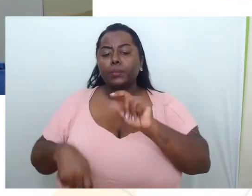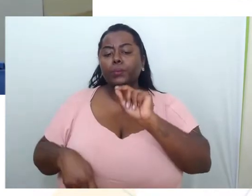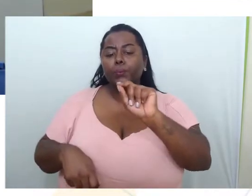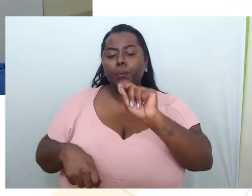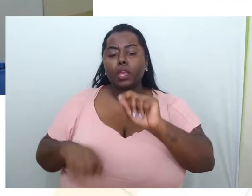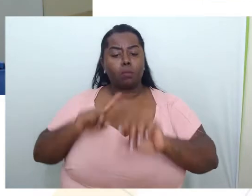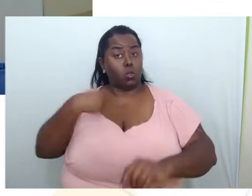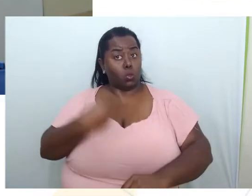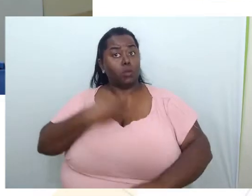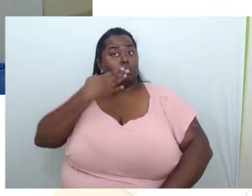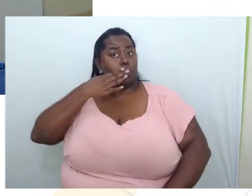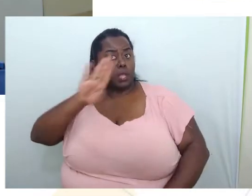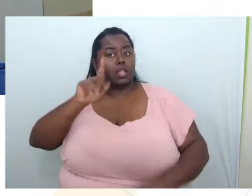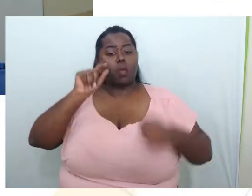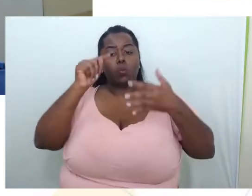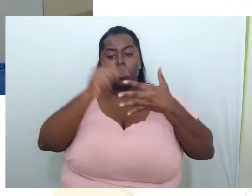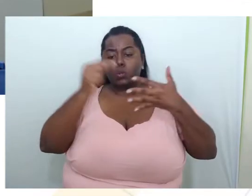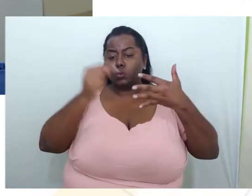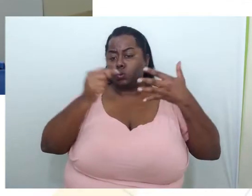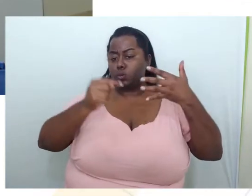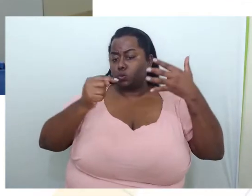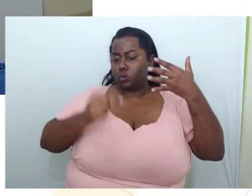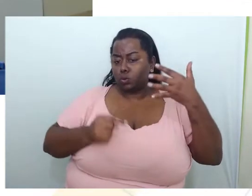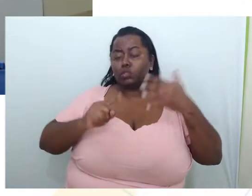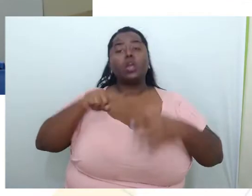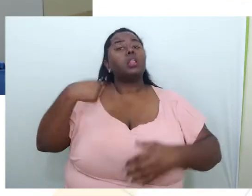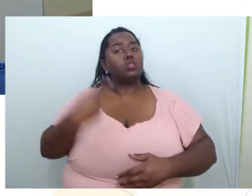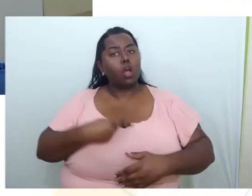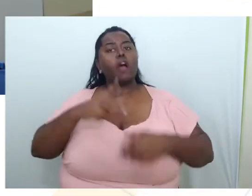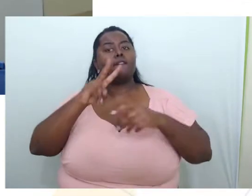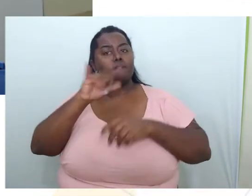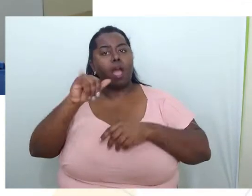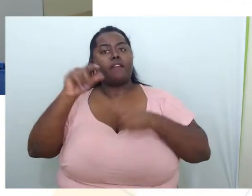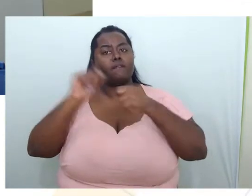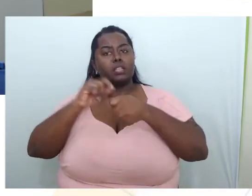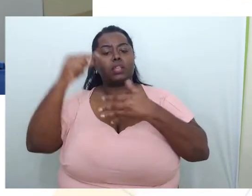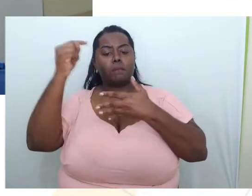very quickly say that will promise you this will give you that we will support